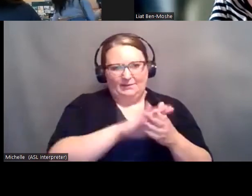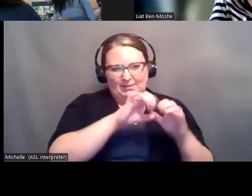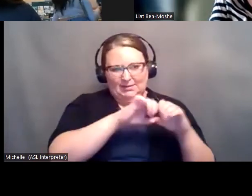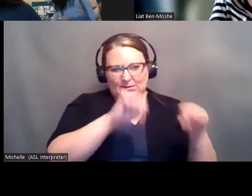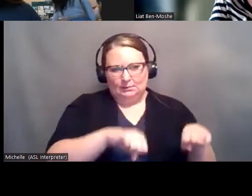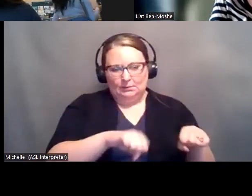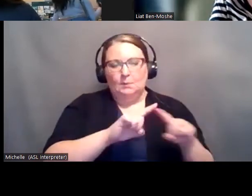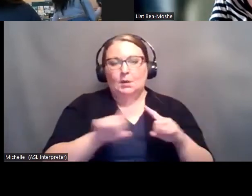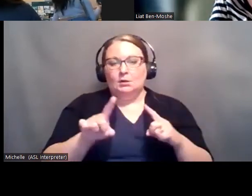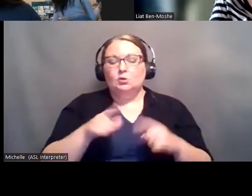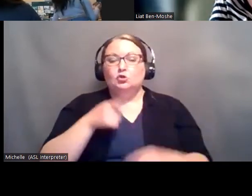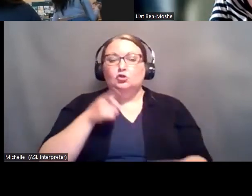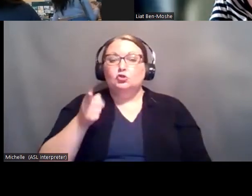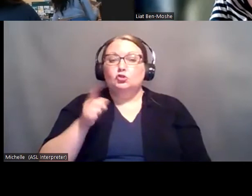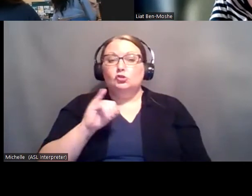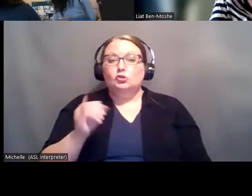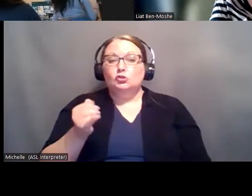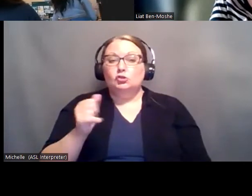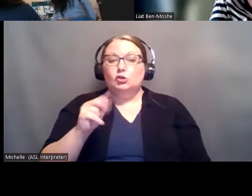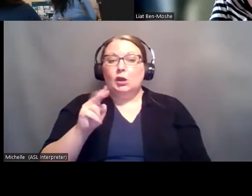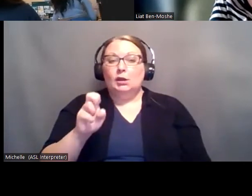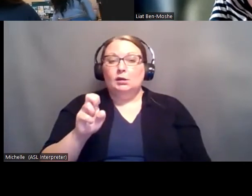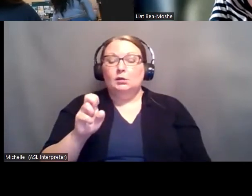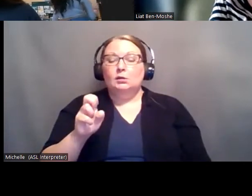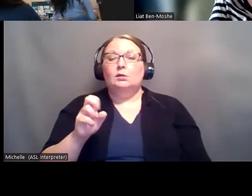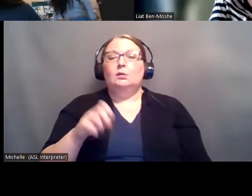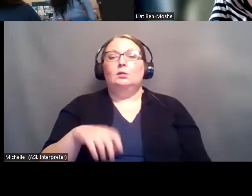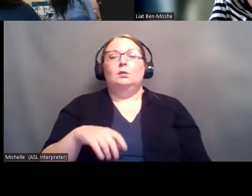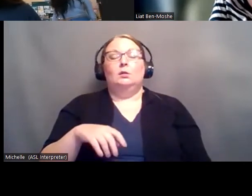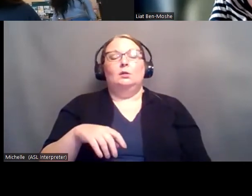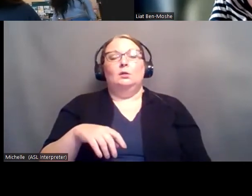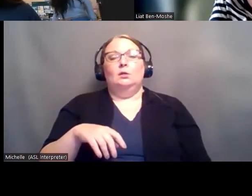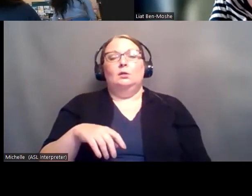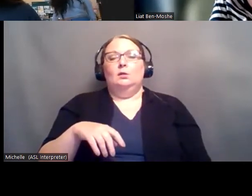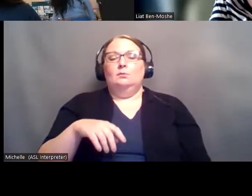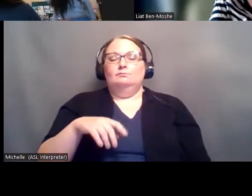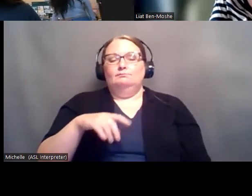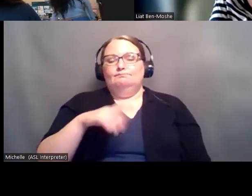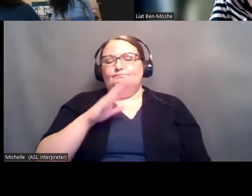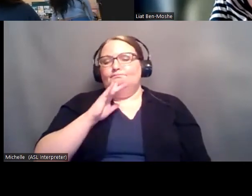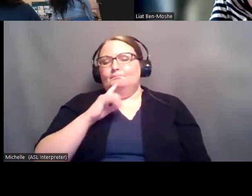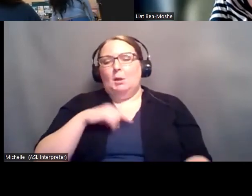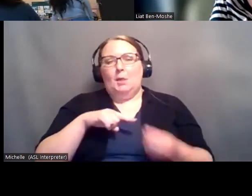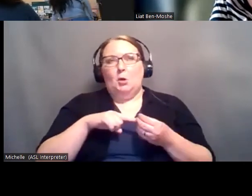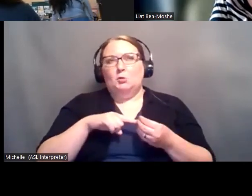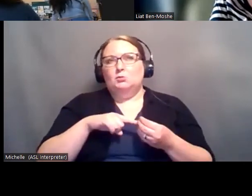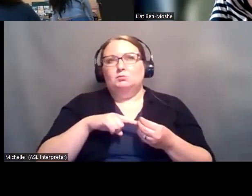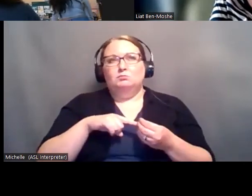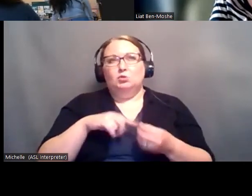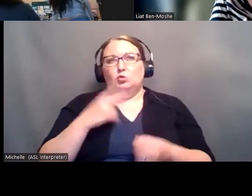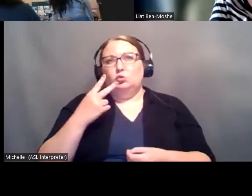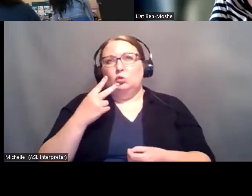But she also incredibly was speaking of two or three, not even six degrees of separation,